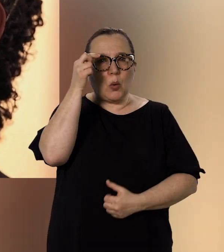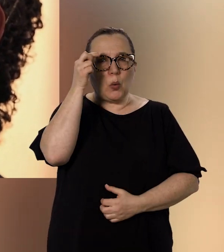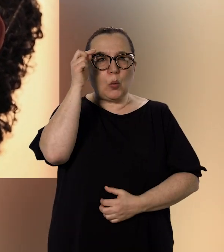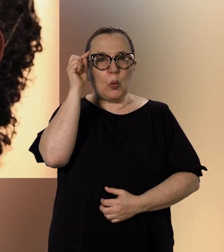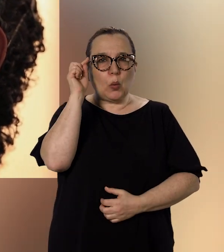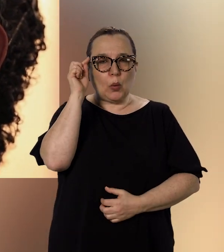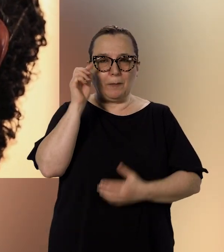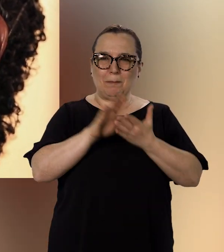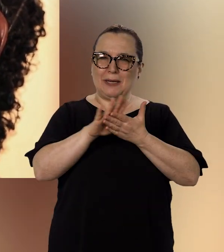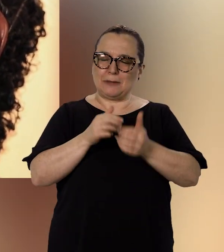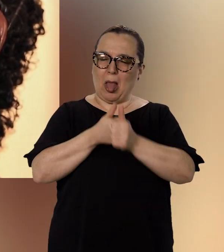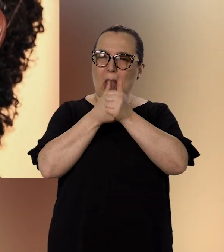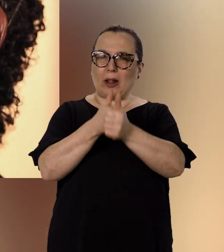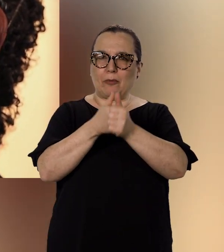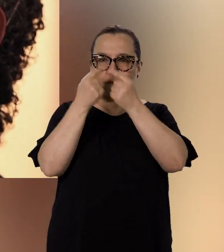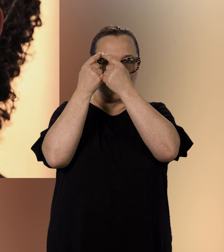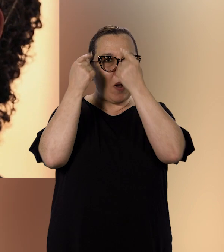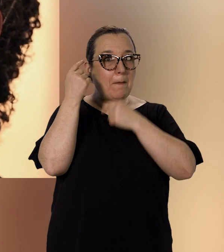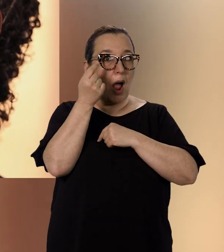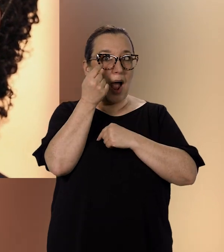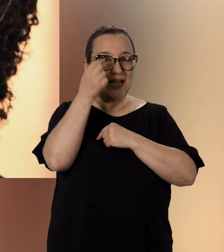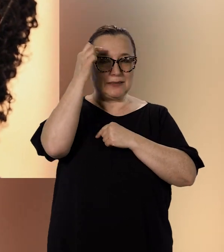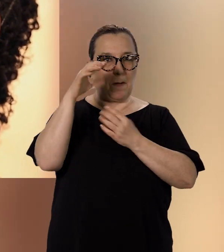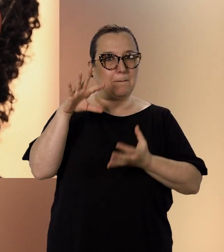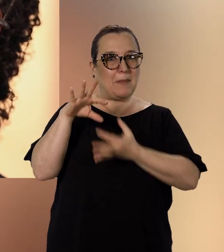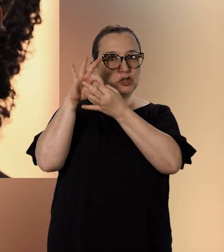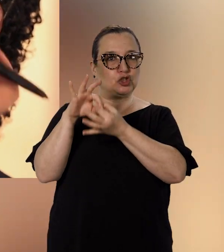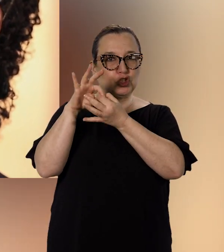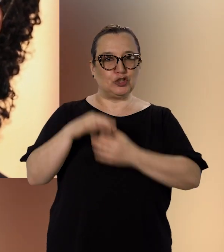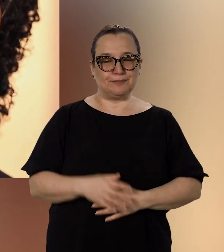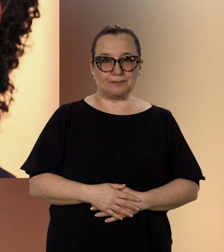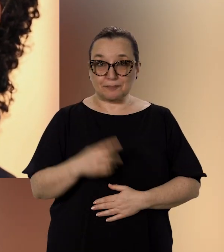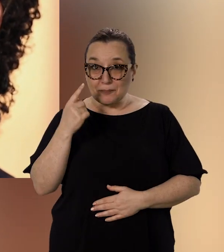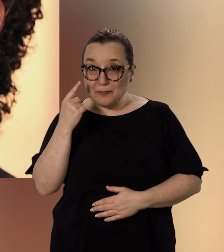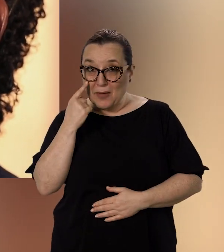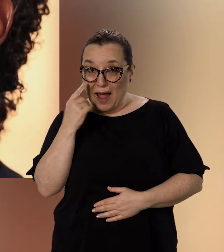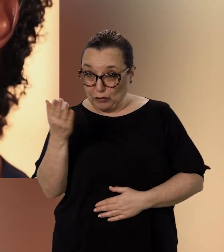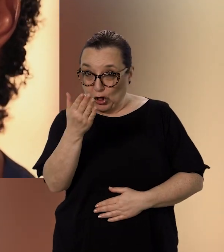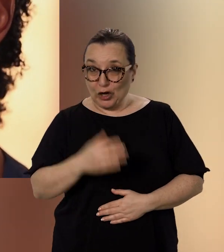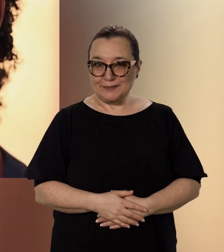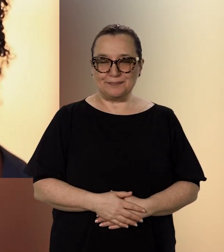find that this still feels natural for you. It really helps frame the eyes. Have a look at that